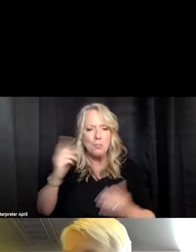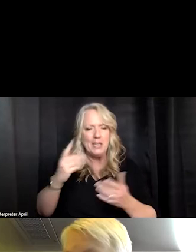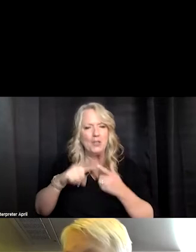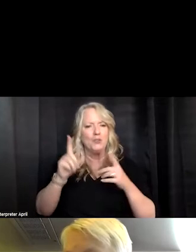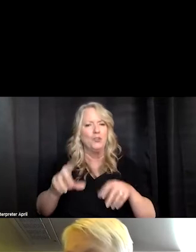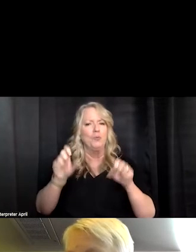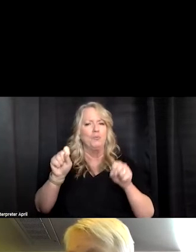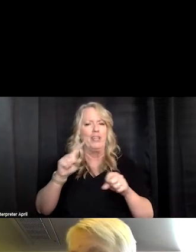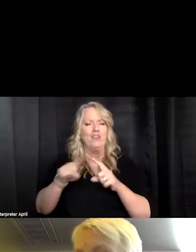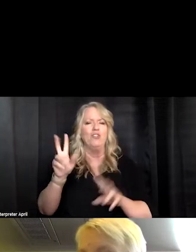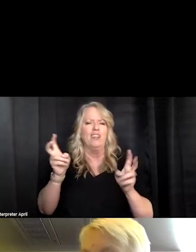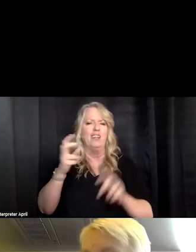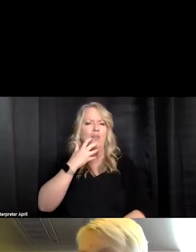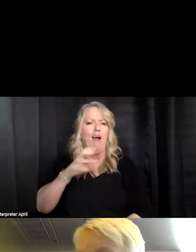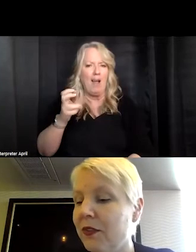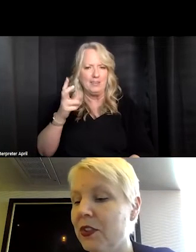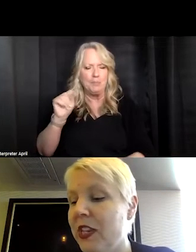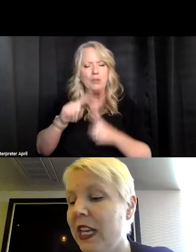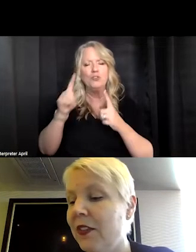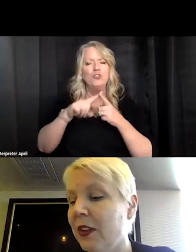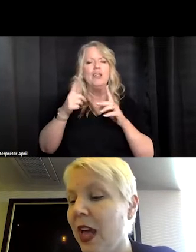I AM HAPPY TO INVITE, DEBBIE FORWARD